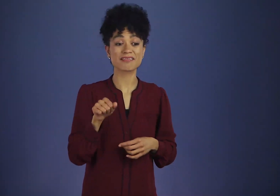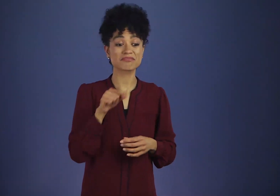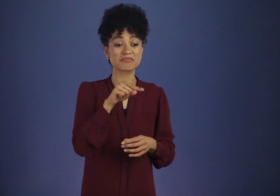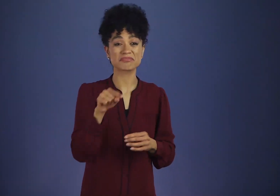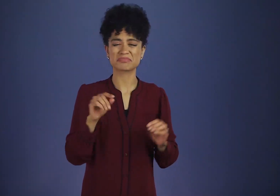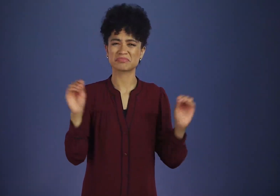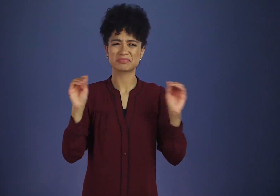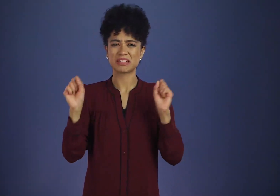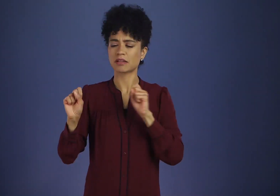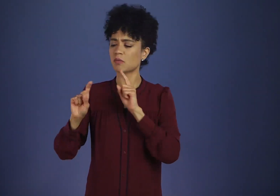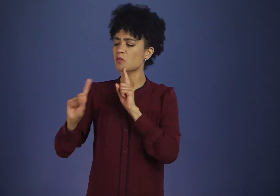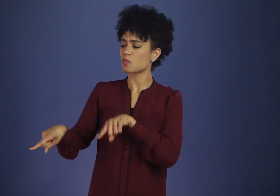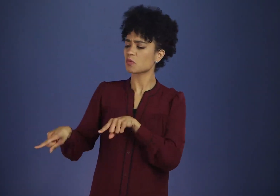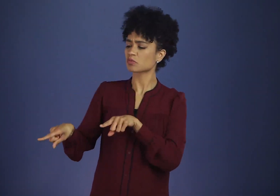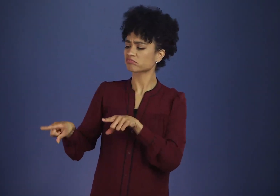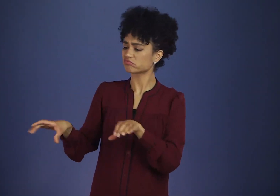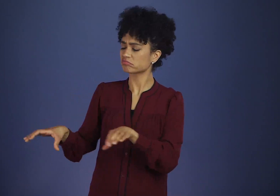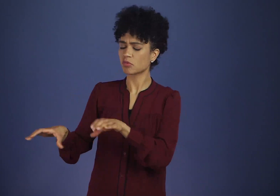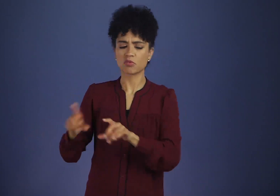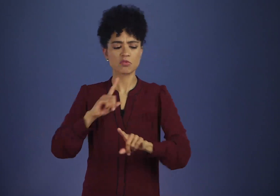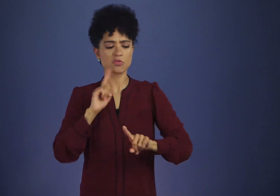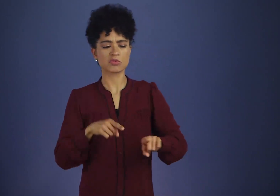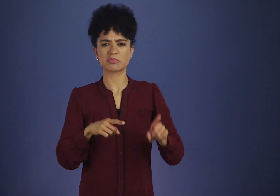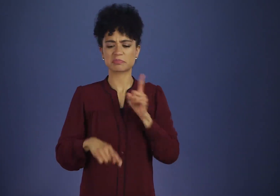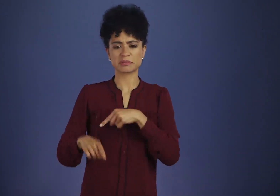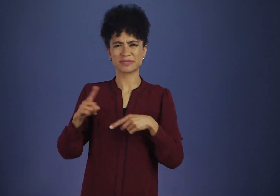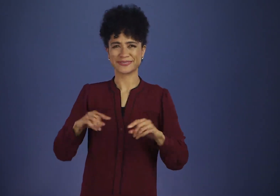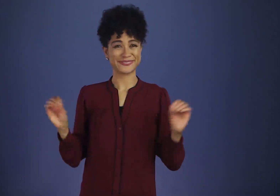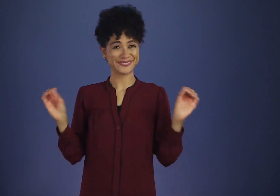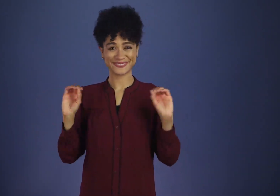No A.A. can compel another to do anything;